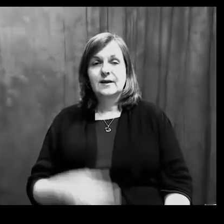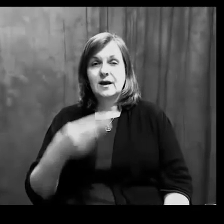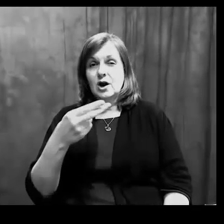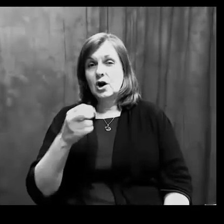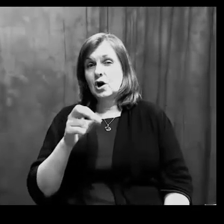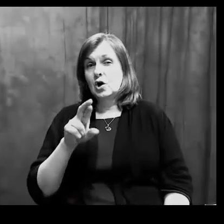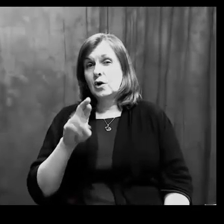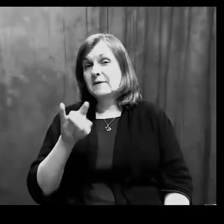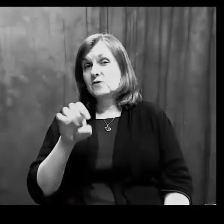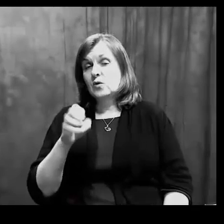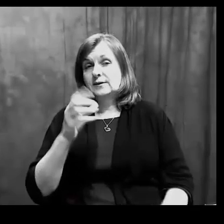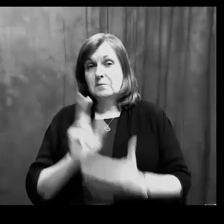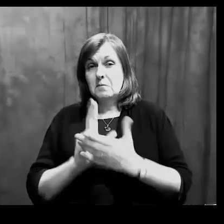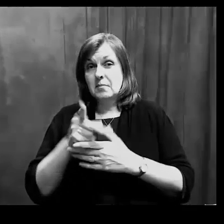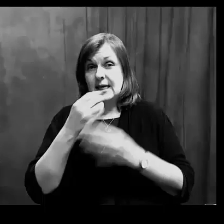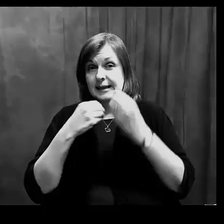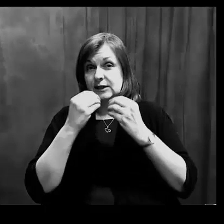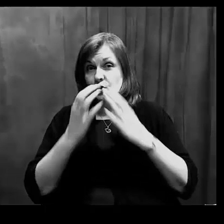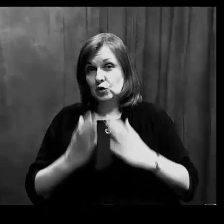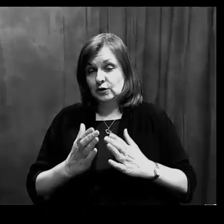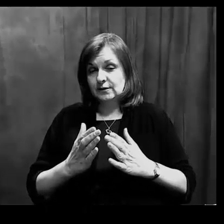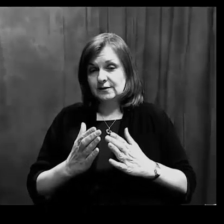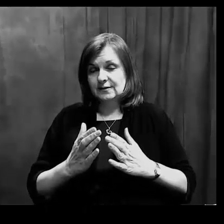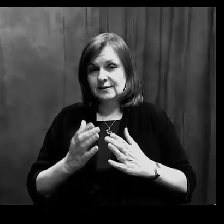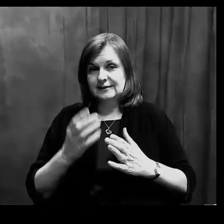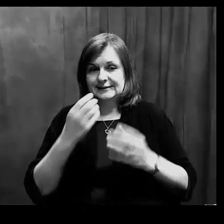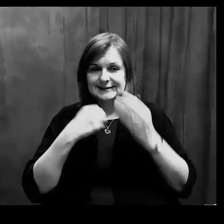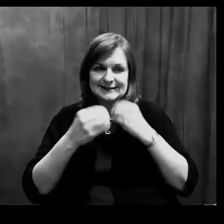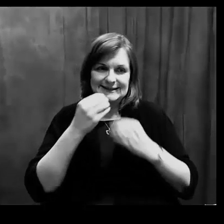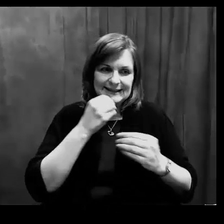So as herbivores are one of the